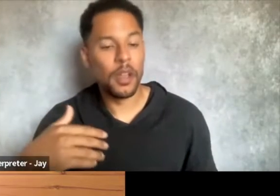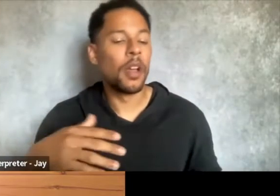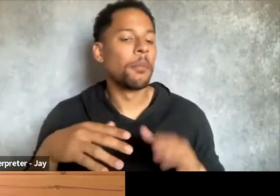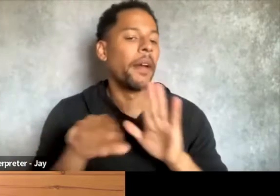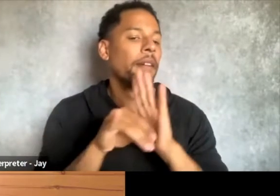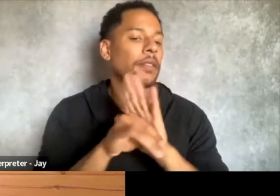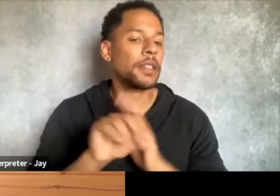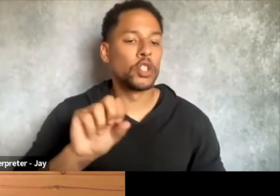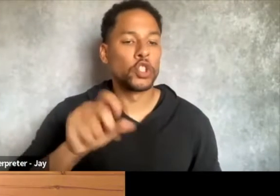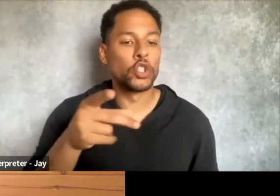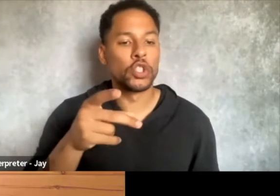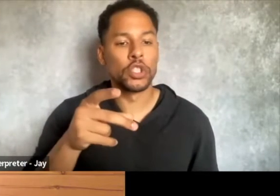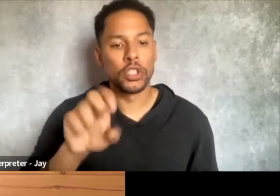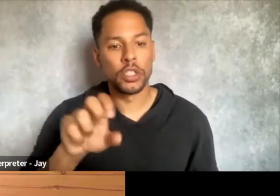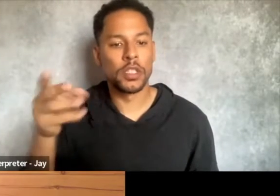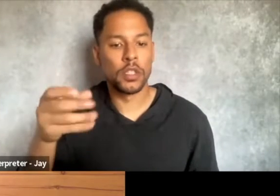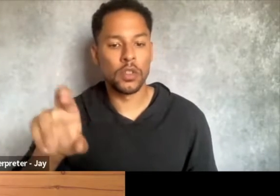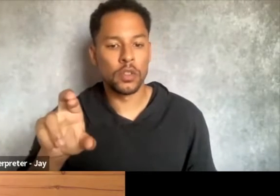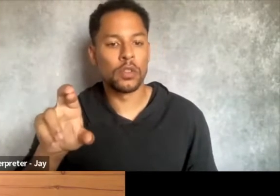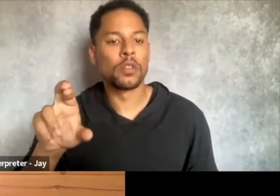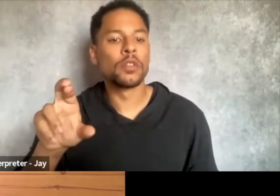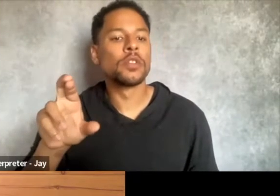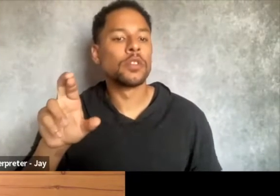I am a fair-toned Jewish woman.